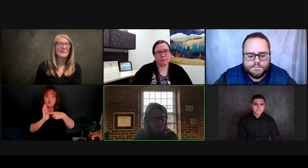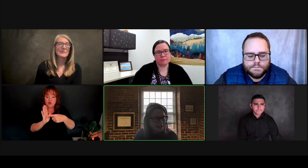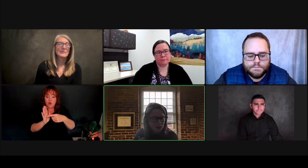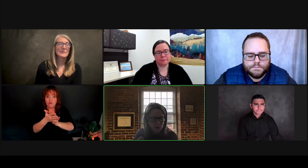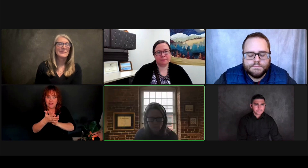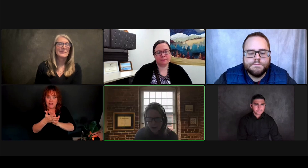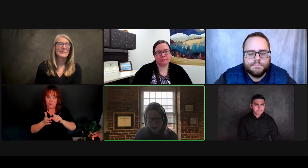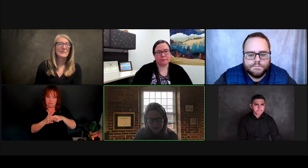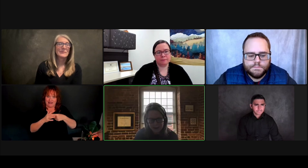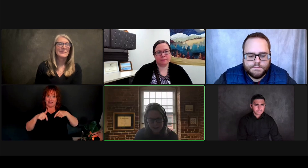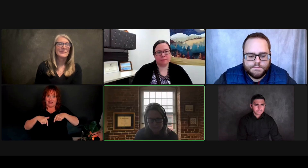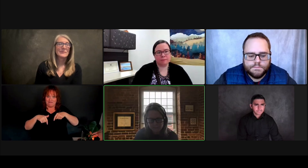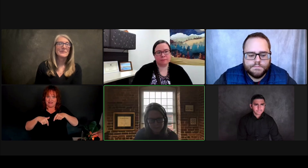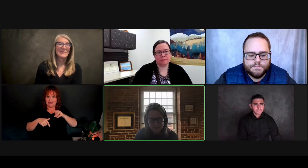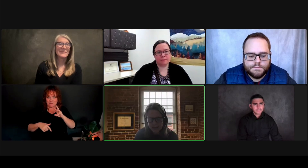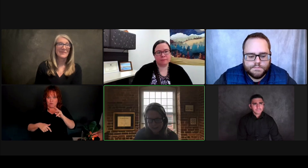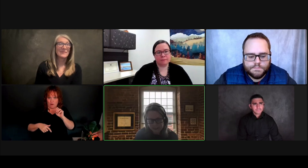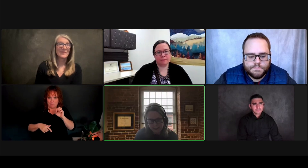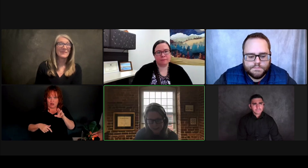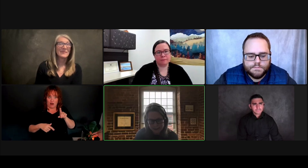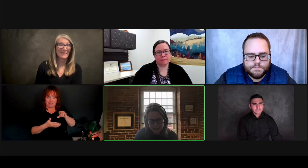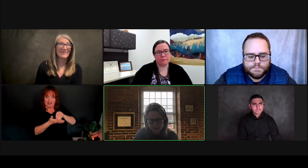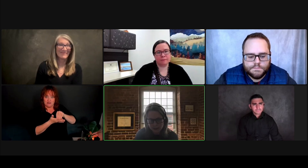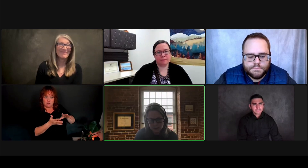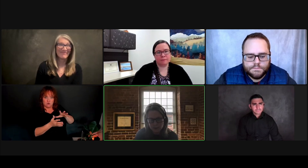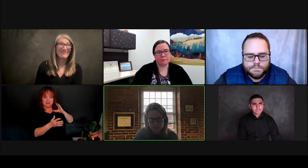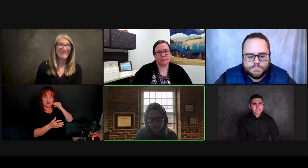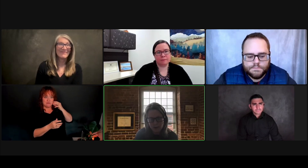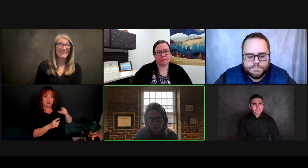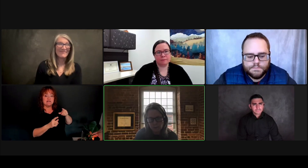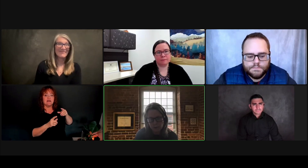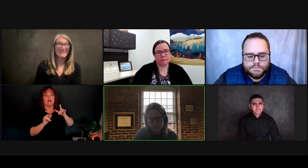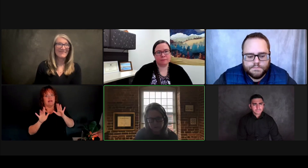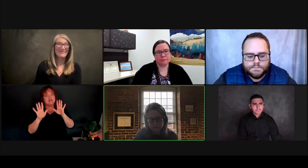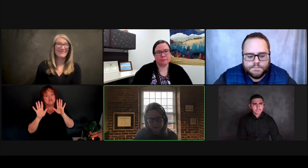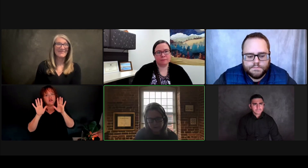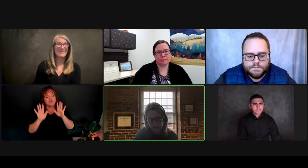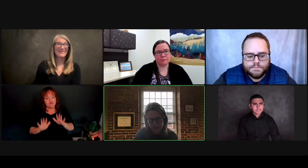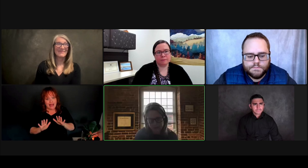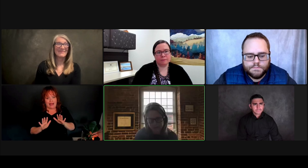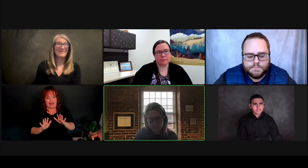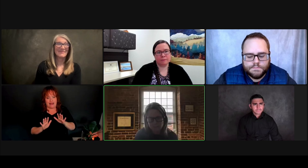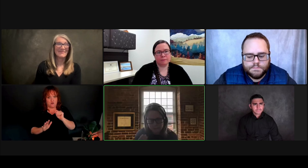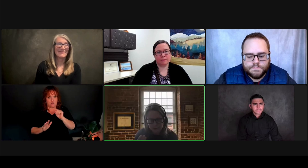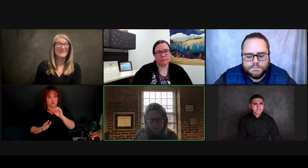a great technique to use to help others understand to--